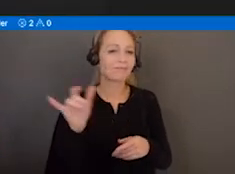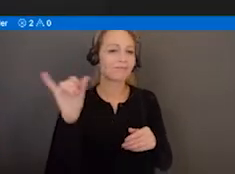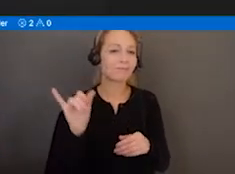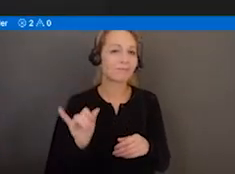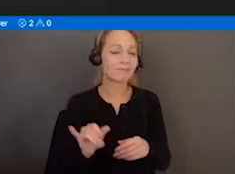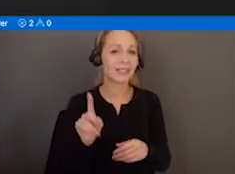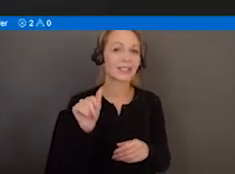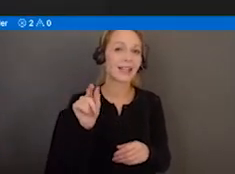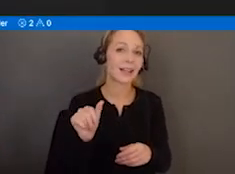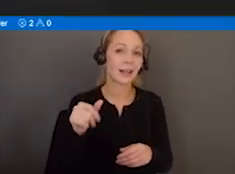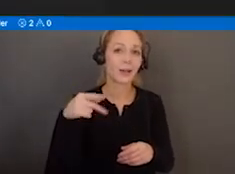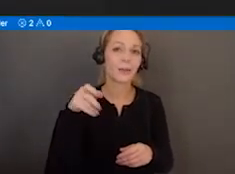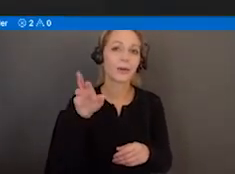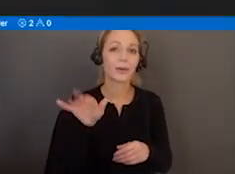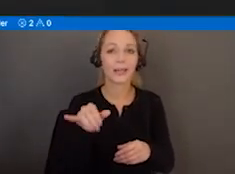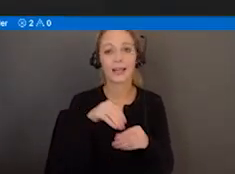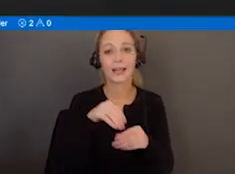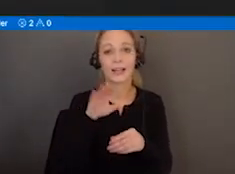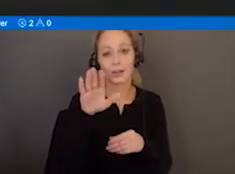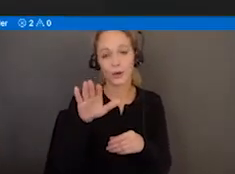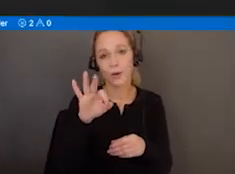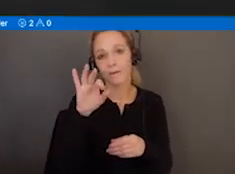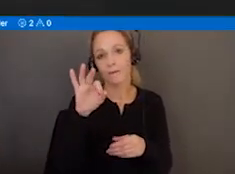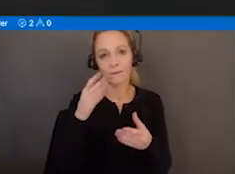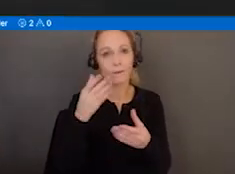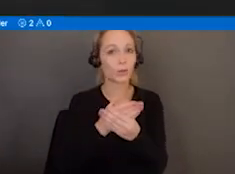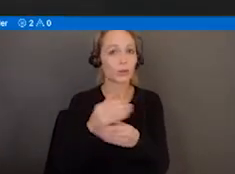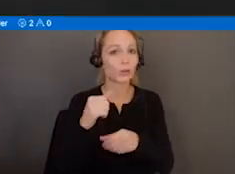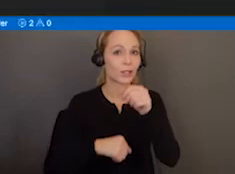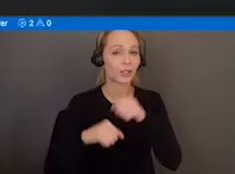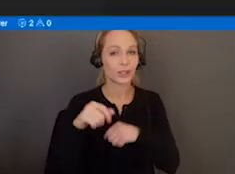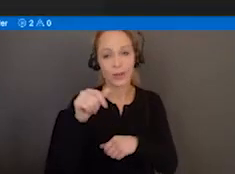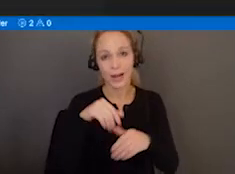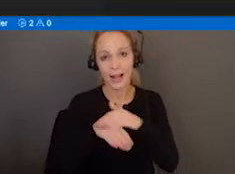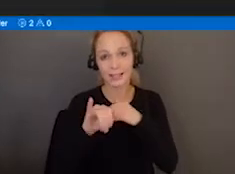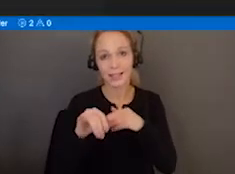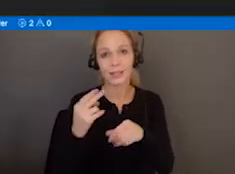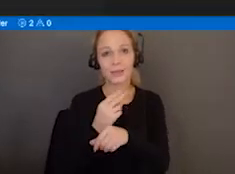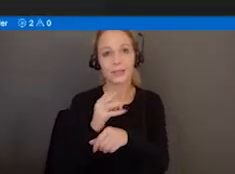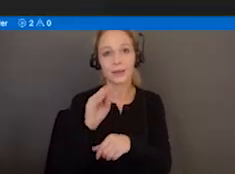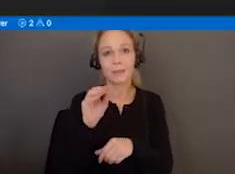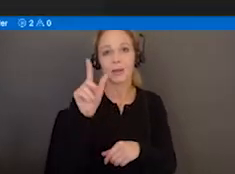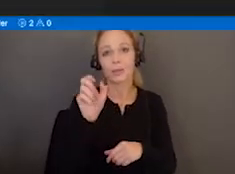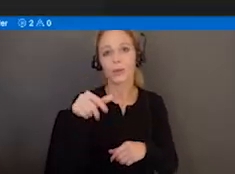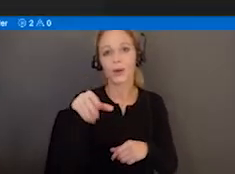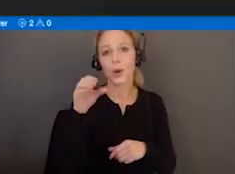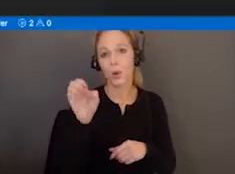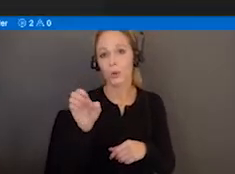FOLDER STRUCTURE. YOU CAN ACCESS THE DATA QUERY RESPONSE INSIDE THE MOD